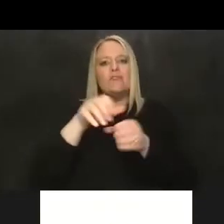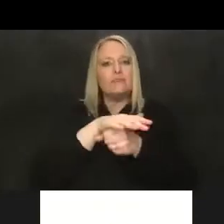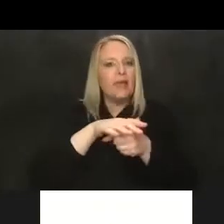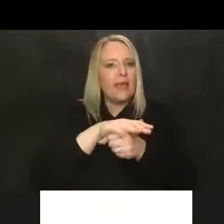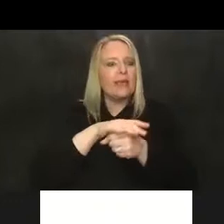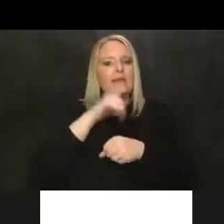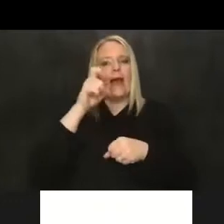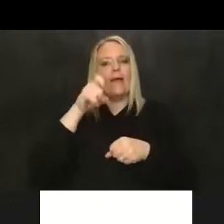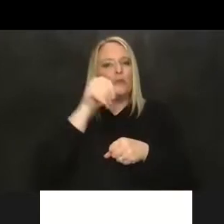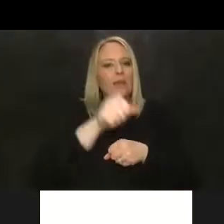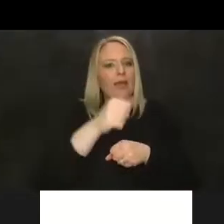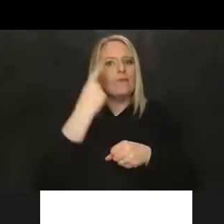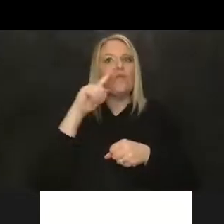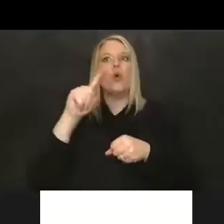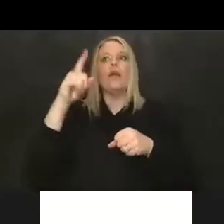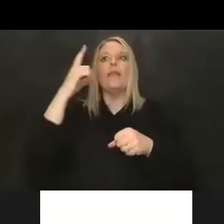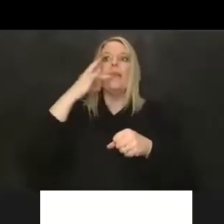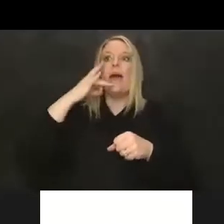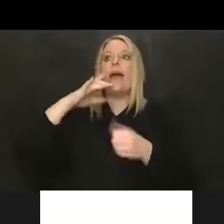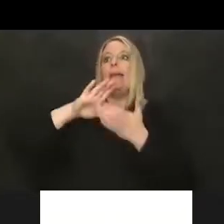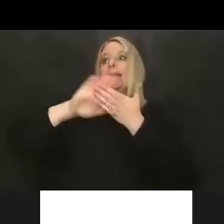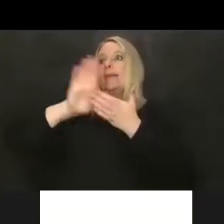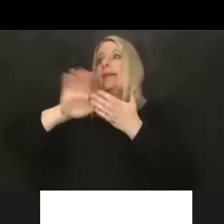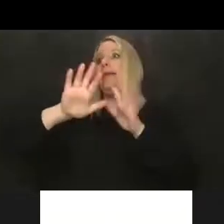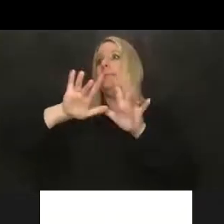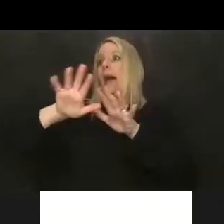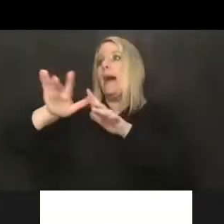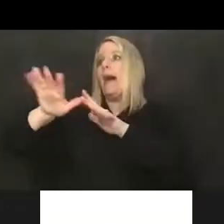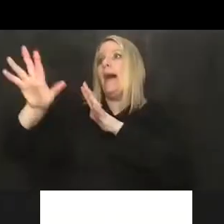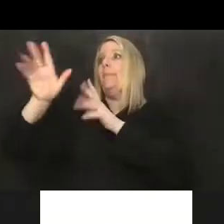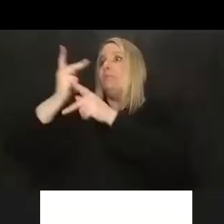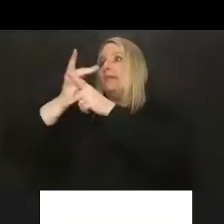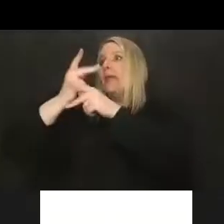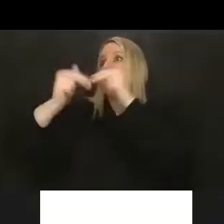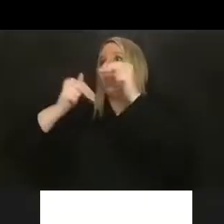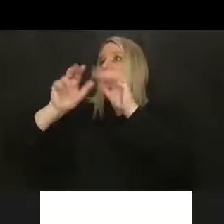to heat the office space, to clean the office space, to sort of maintain offices where people gather, so